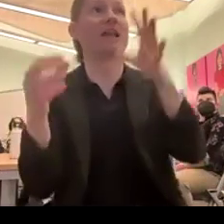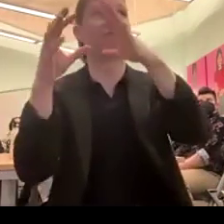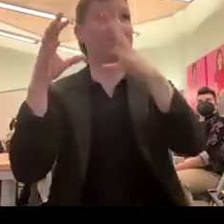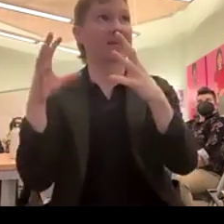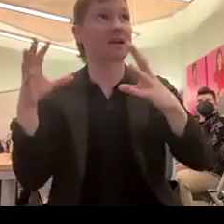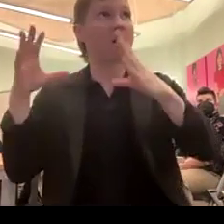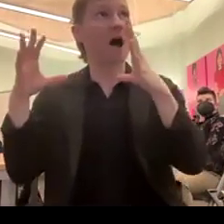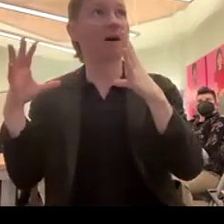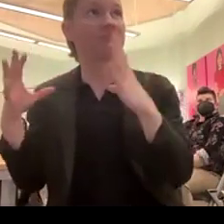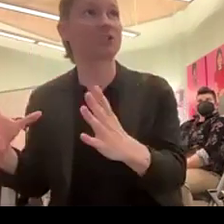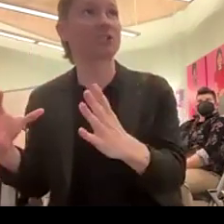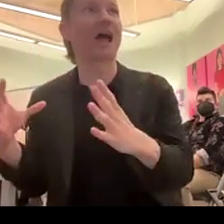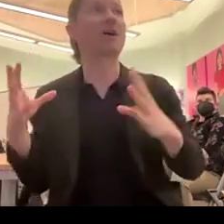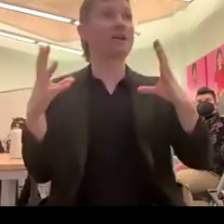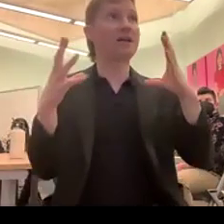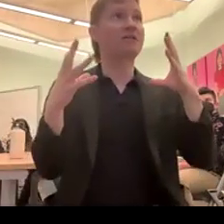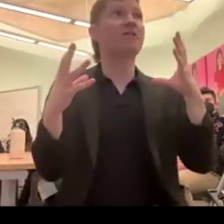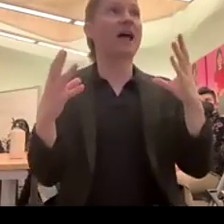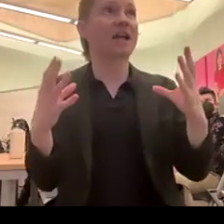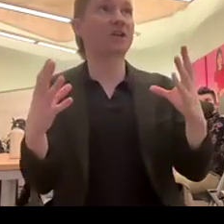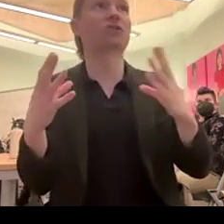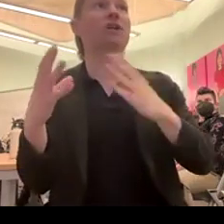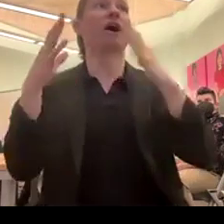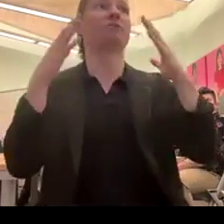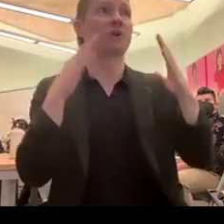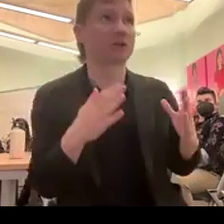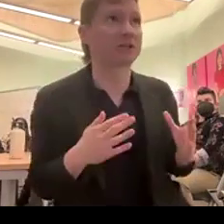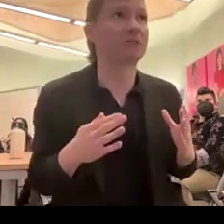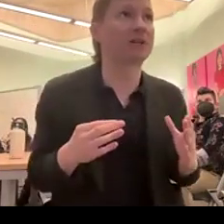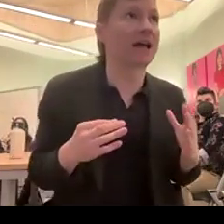process is done. And then once you have that contract agreement and everything is